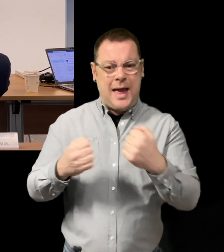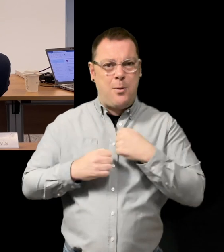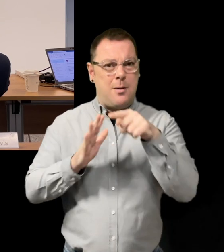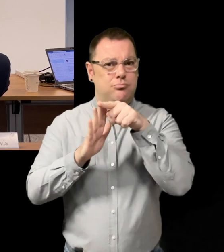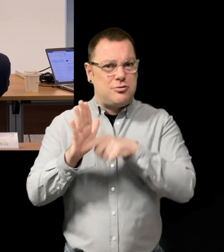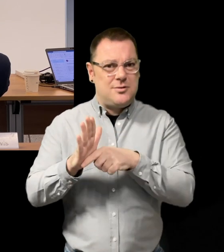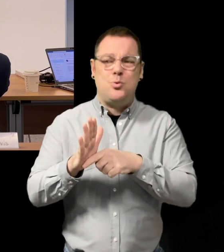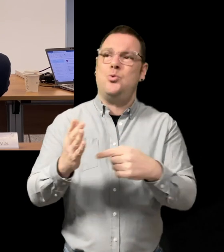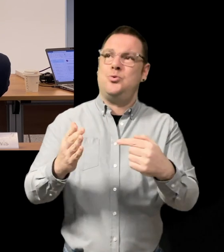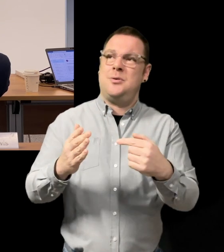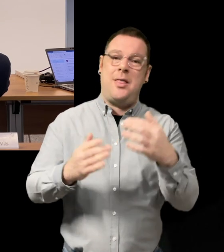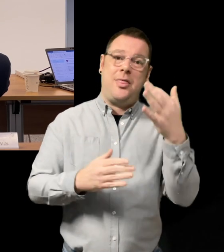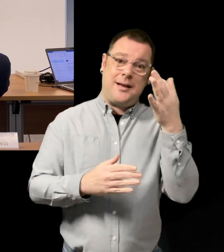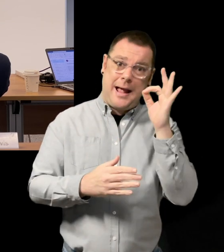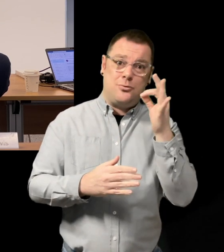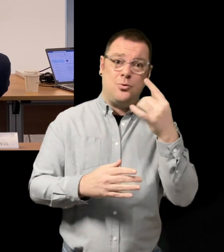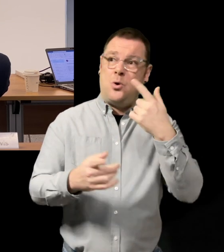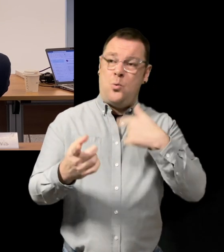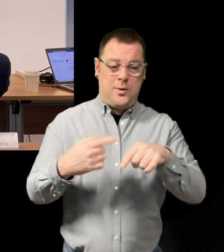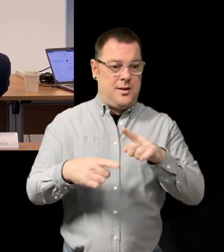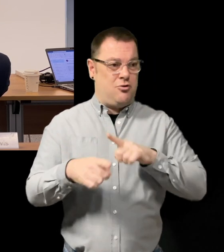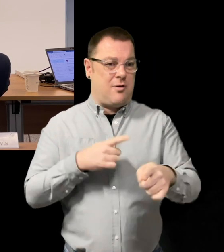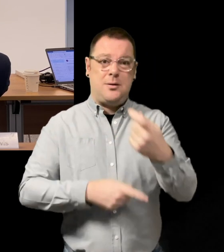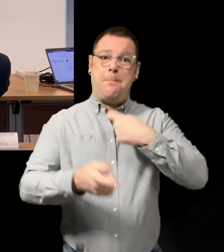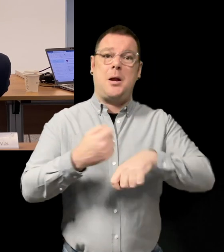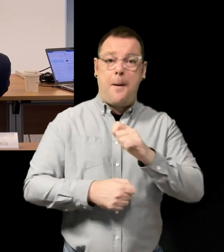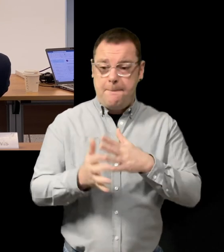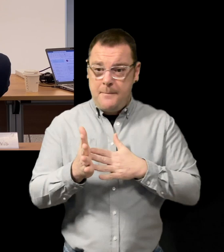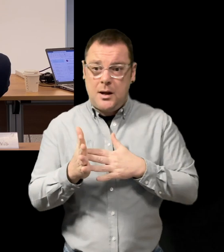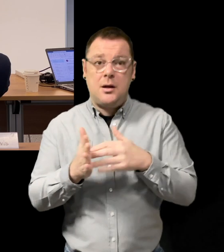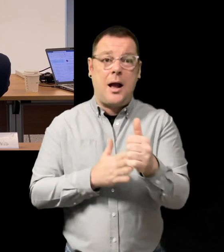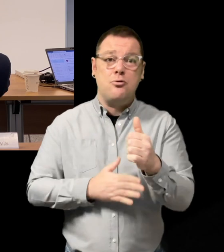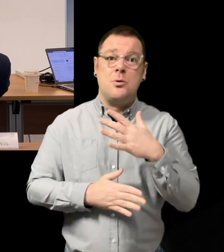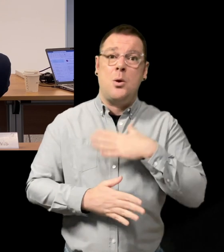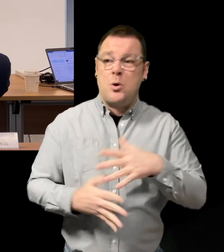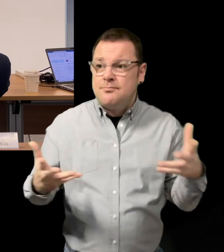The Council we are striving to be, the culture we want to foster,